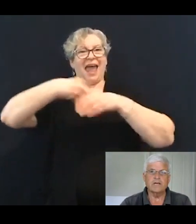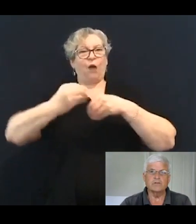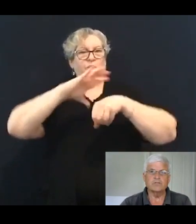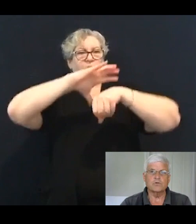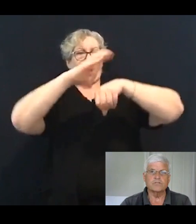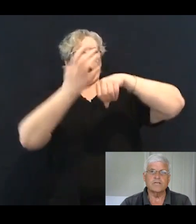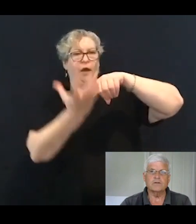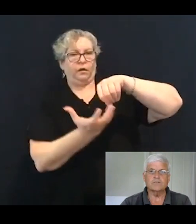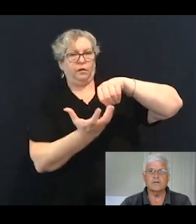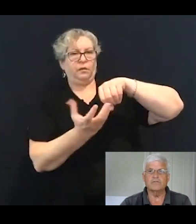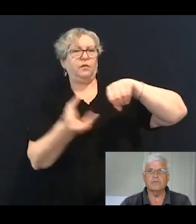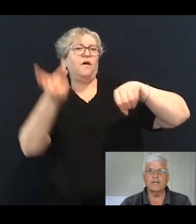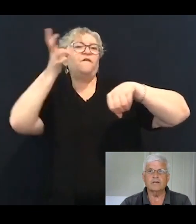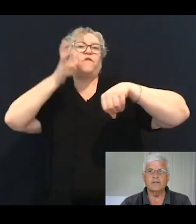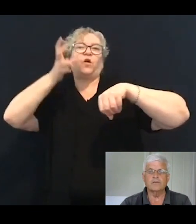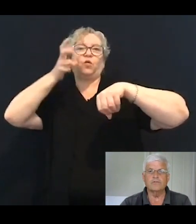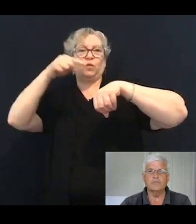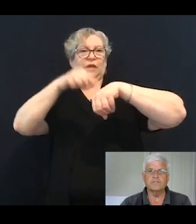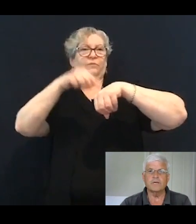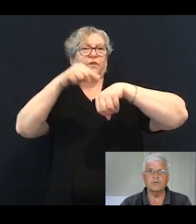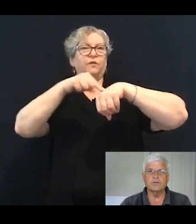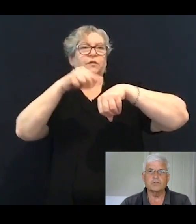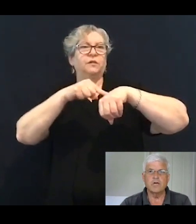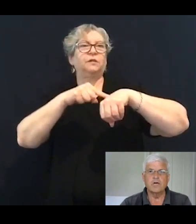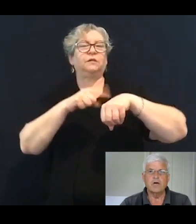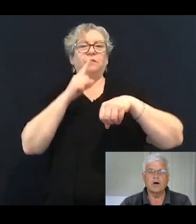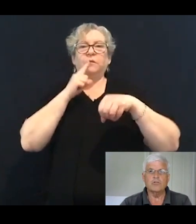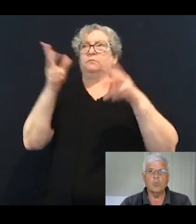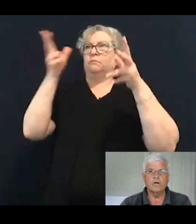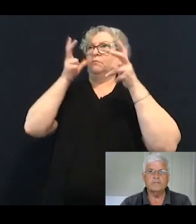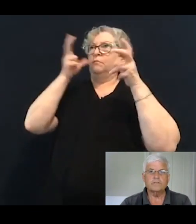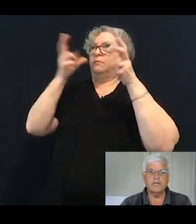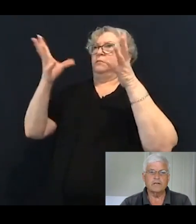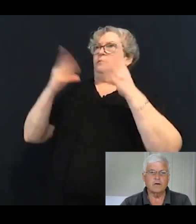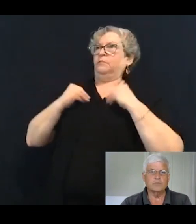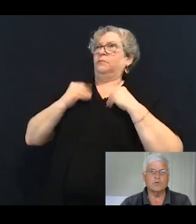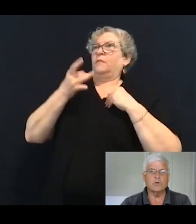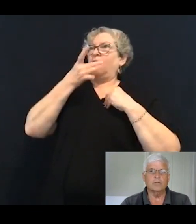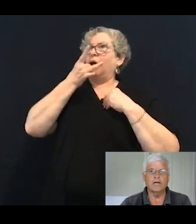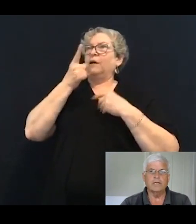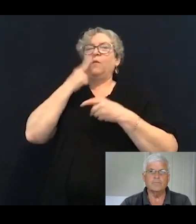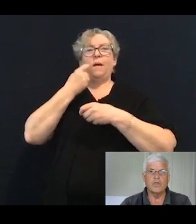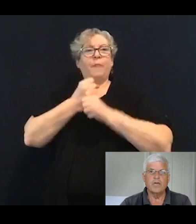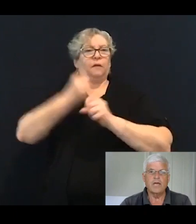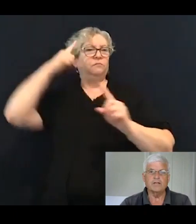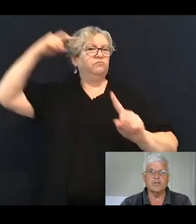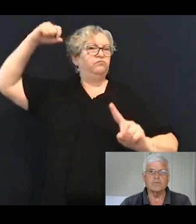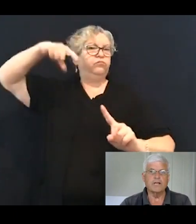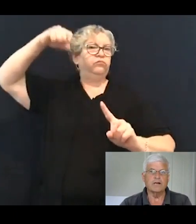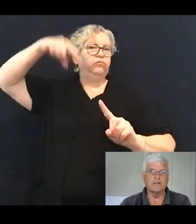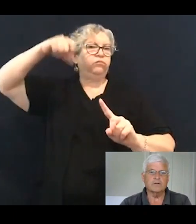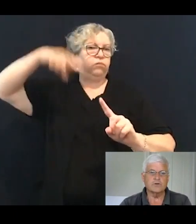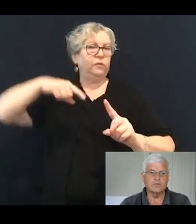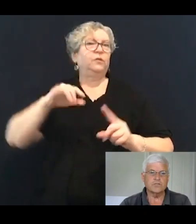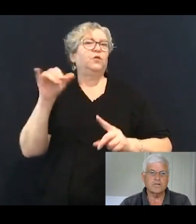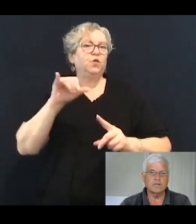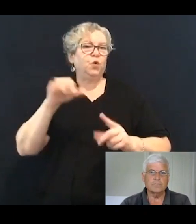of the retina, the photoreceptors, are the ones that absorb light and generate an electrical signal.